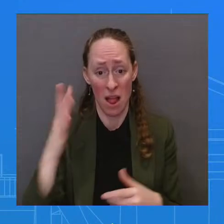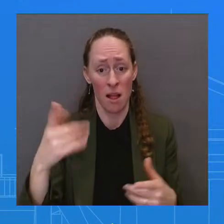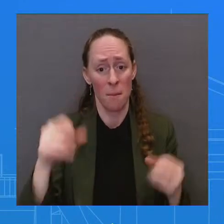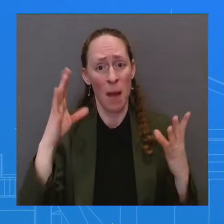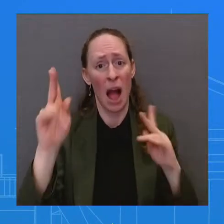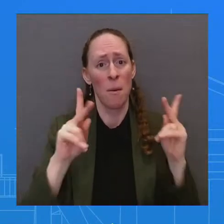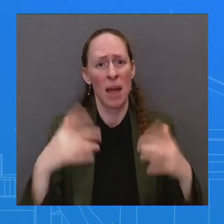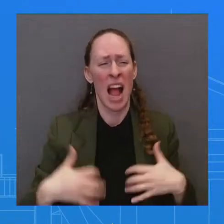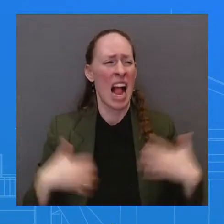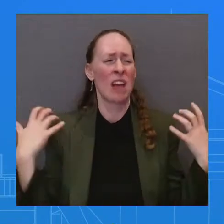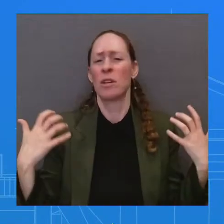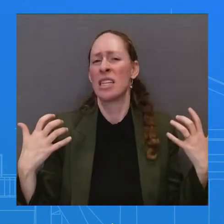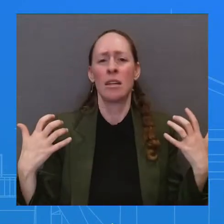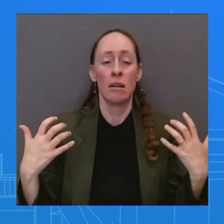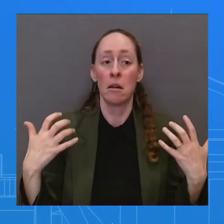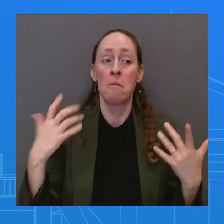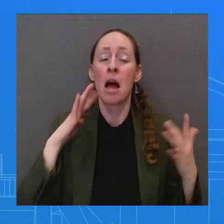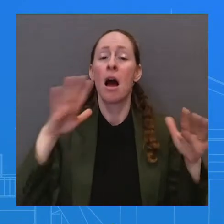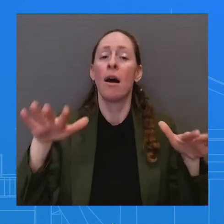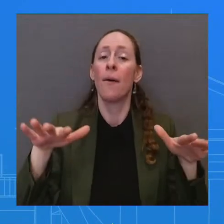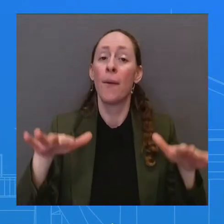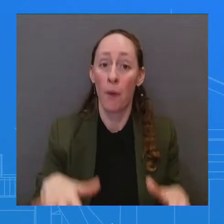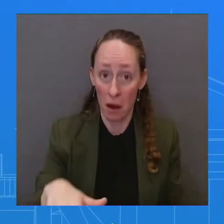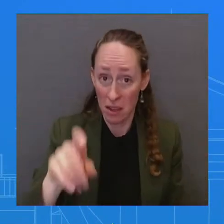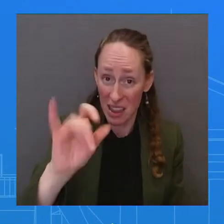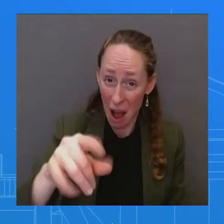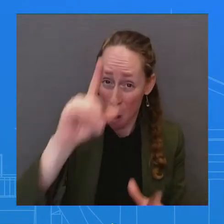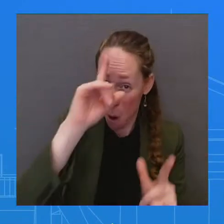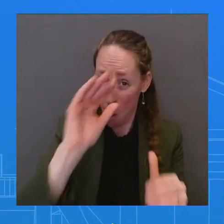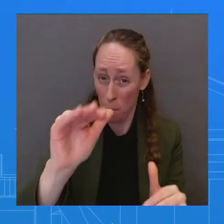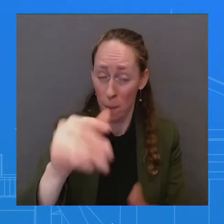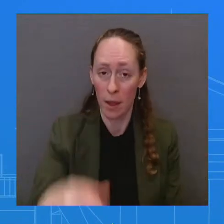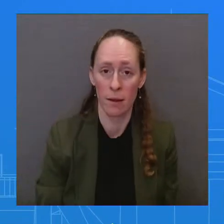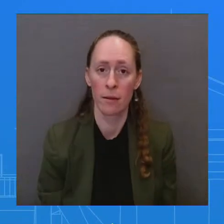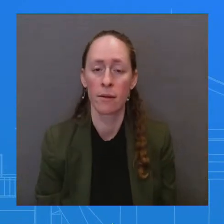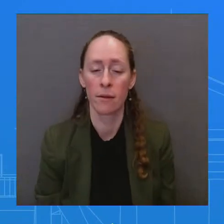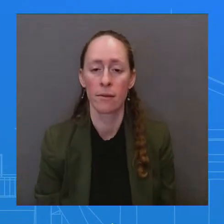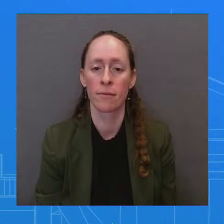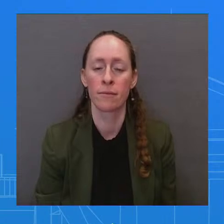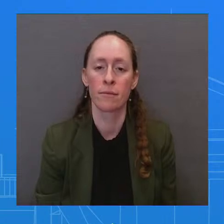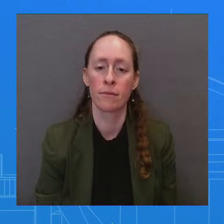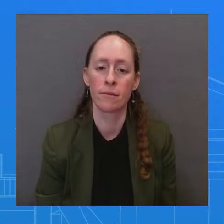that there's strong feelings here on multiple sides. He understands, and he respects that --